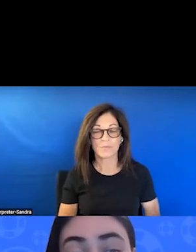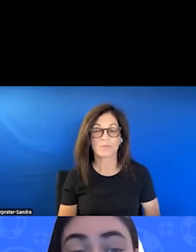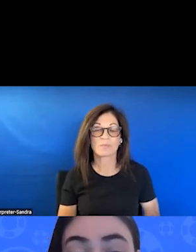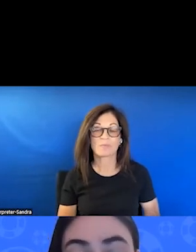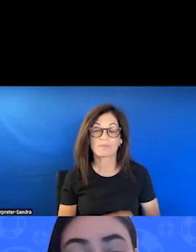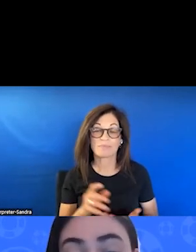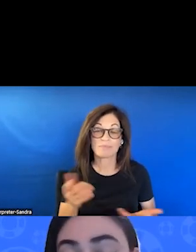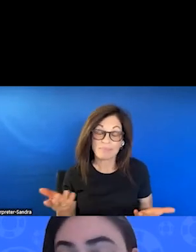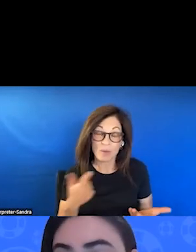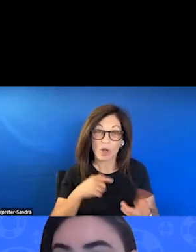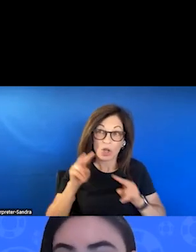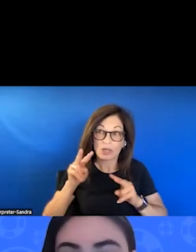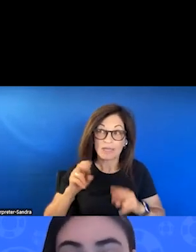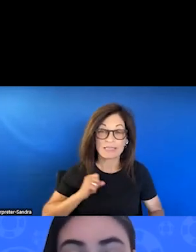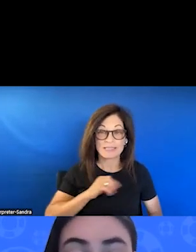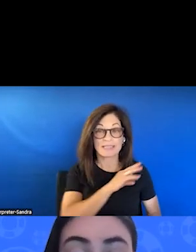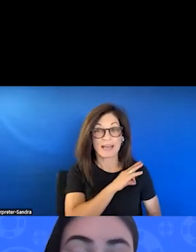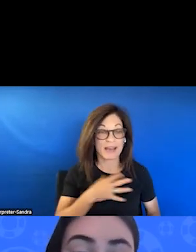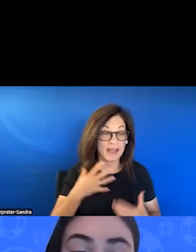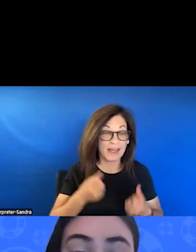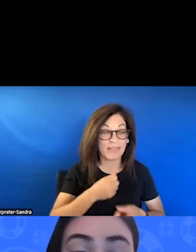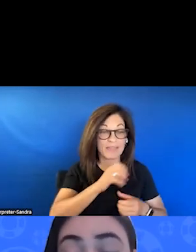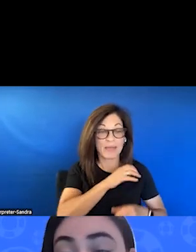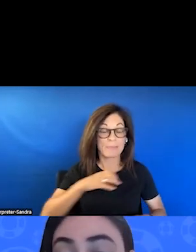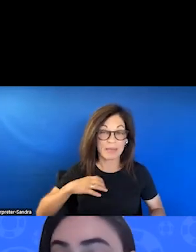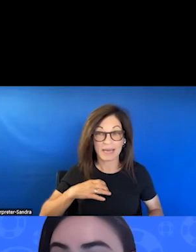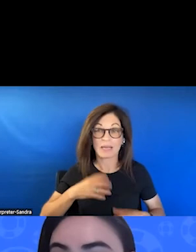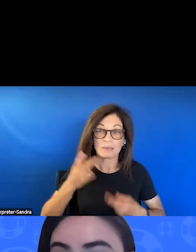HEALTH COMMITTEE. HOPING FOR THEIR REAUTHORIZATION SOON. WE WILL HAVE TO SEE HOW IT ALIGNS WITH THE